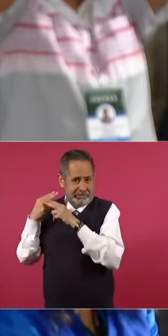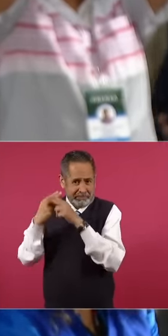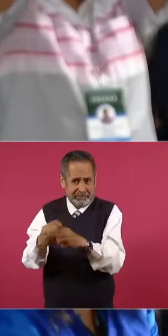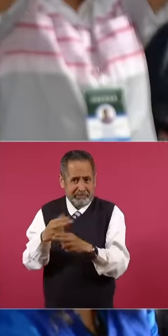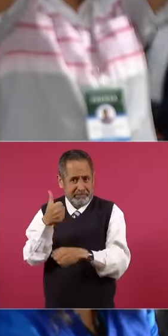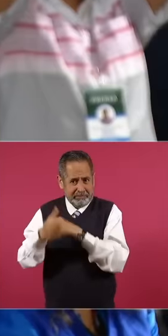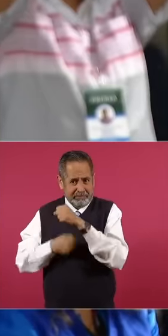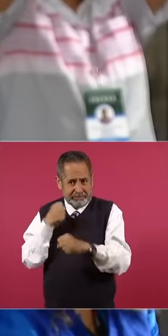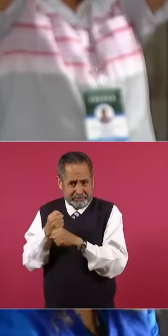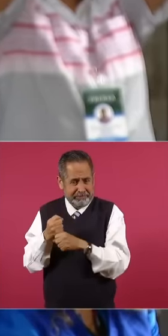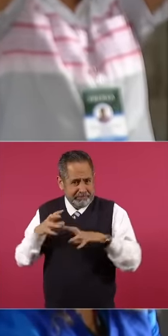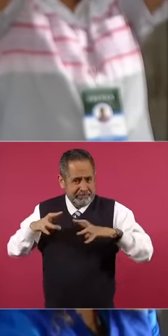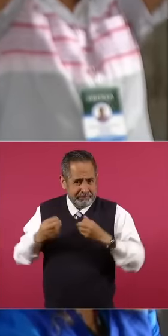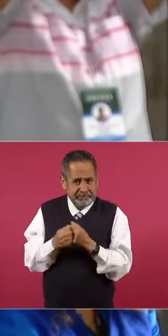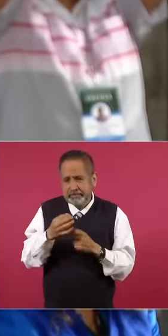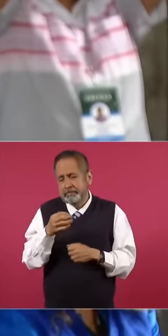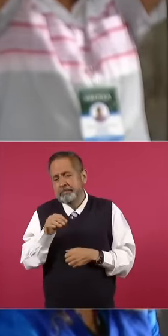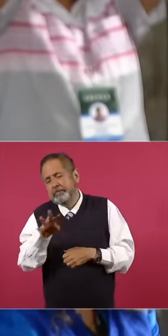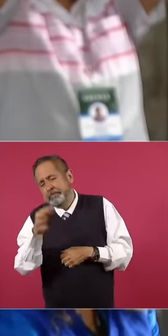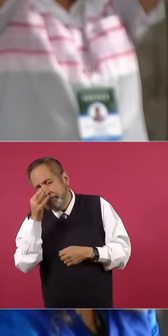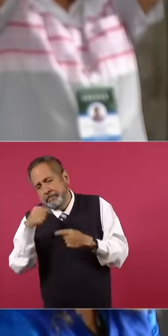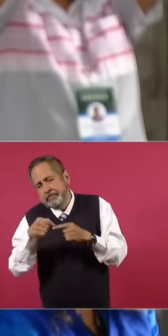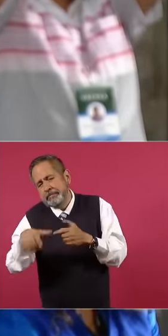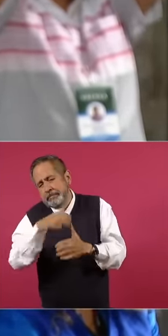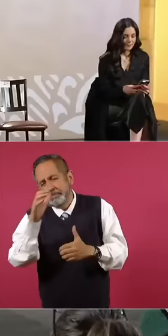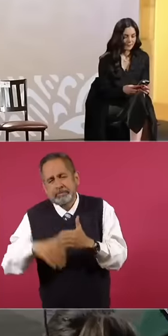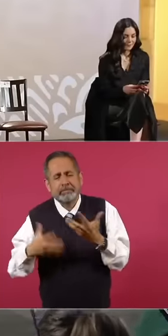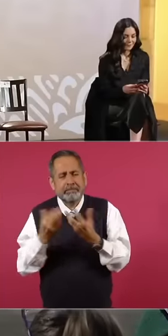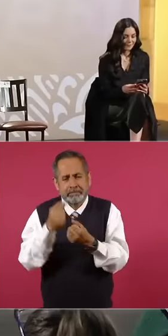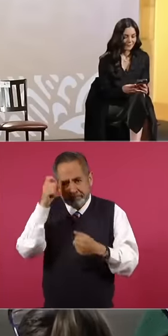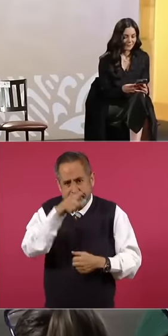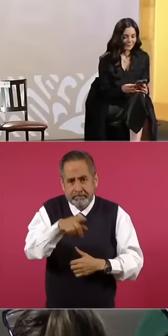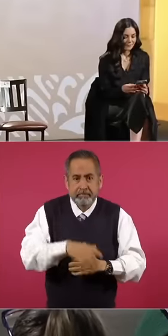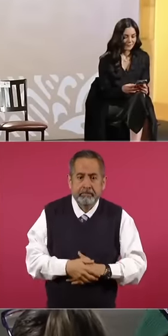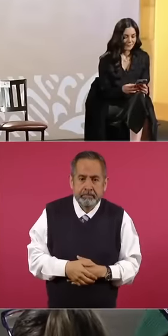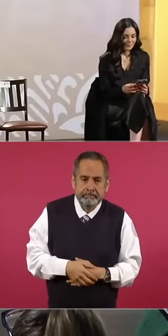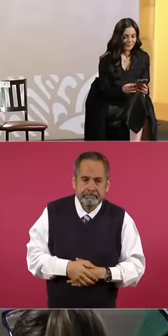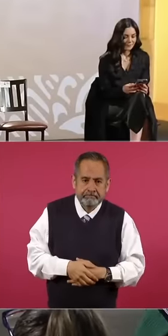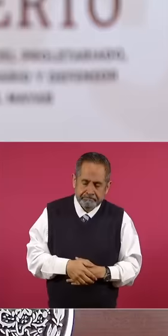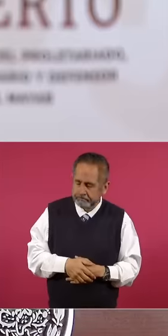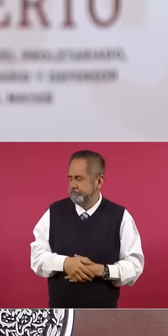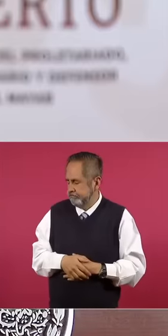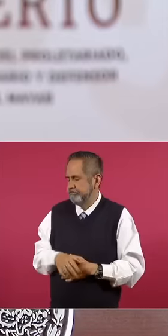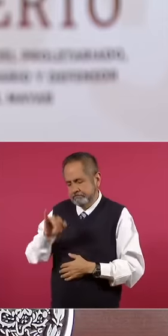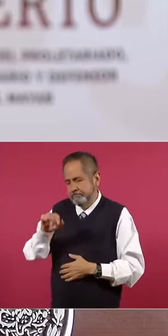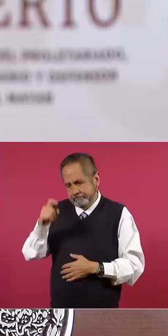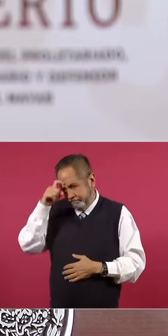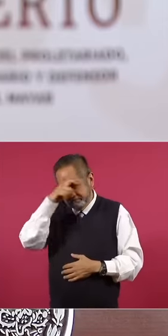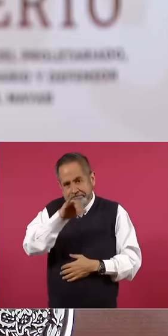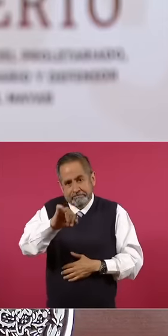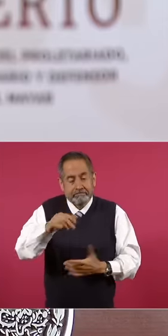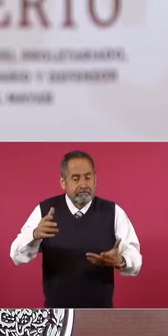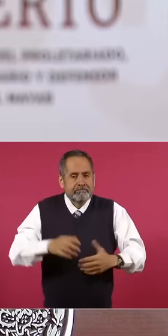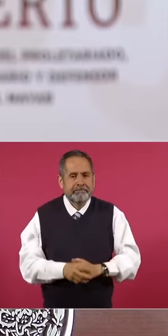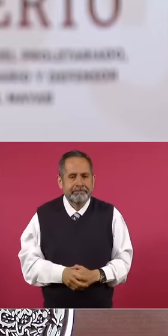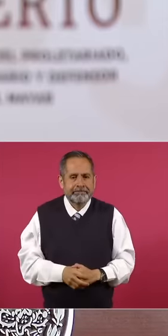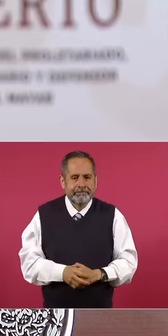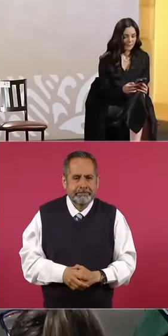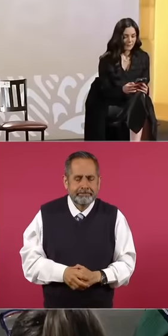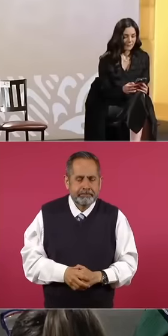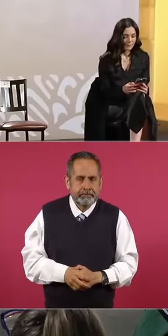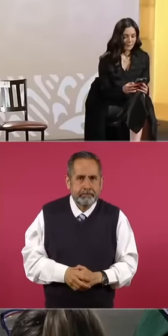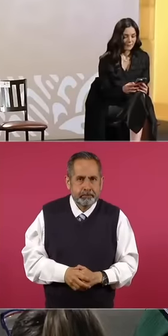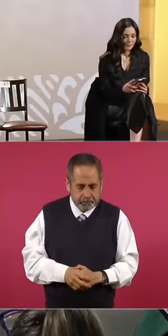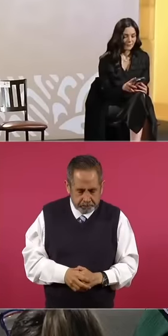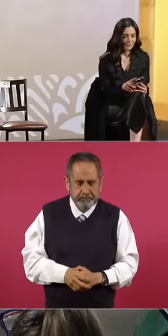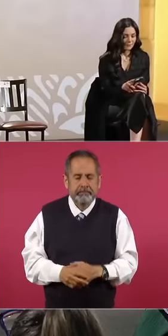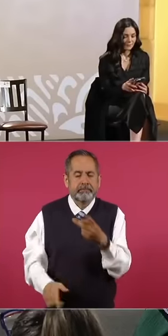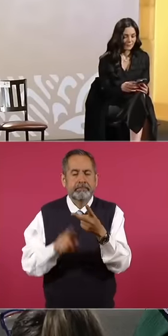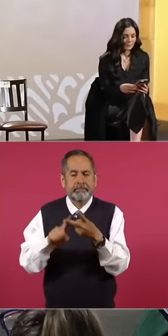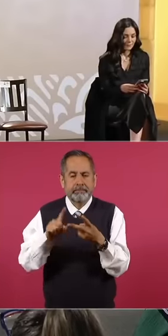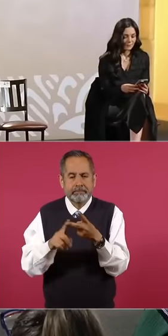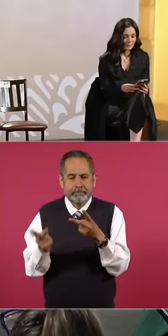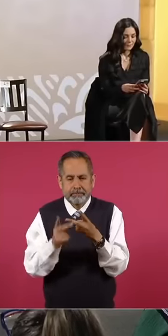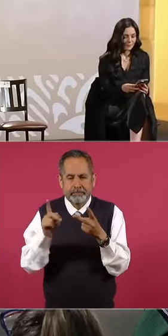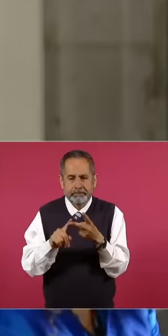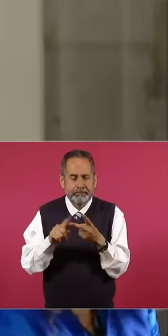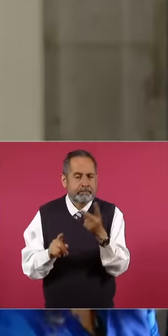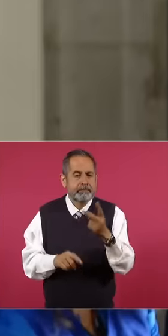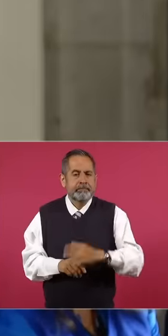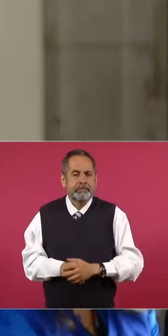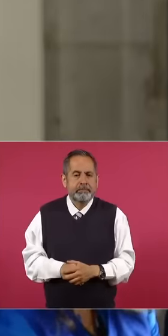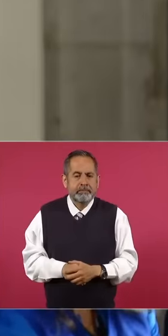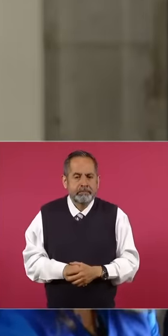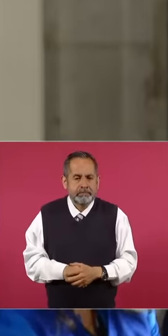19 days to accompany the president Yes yes it was difficult yes well my second question is what taste does